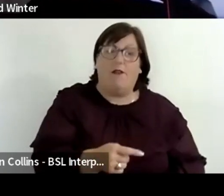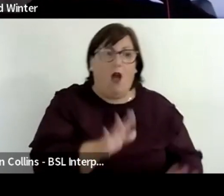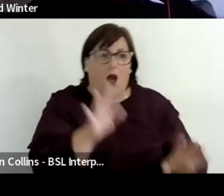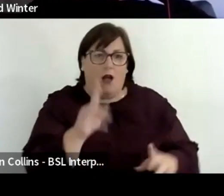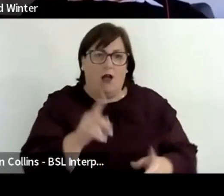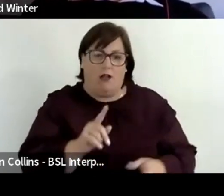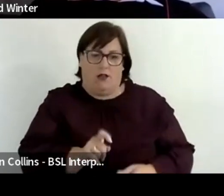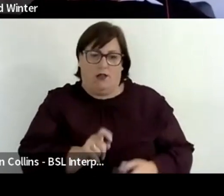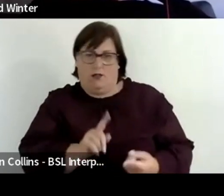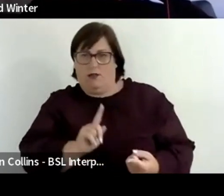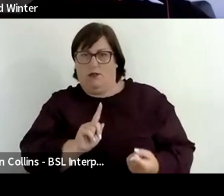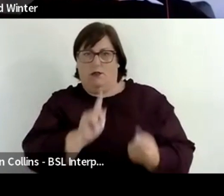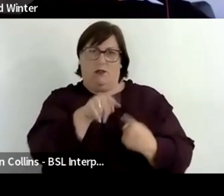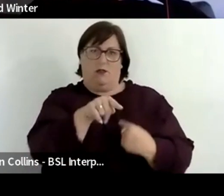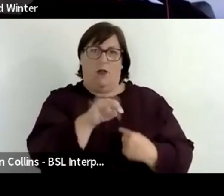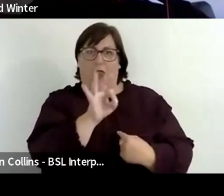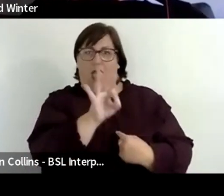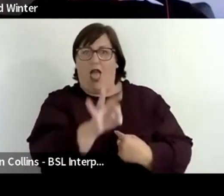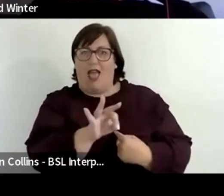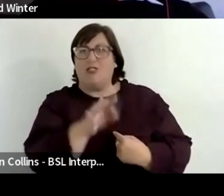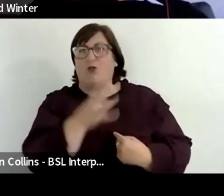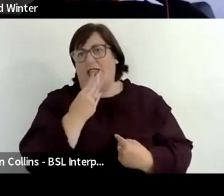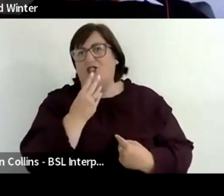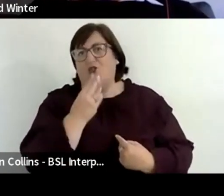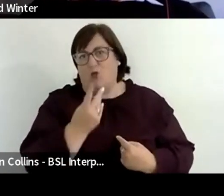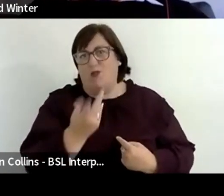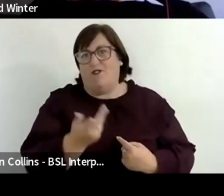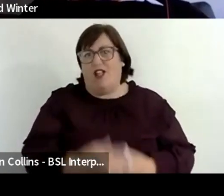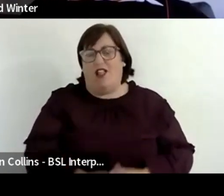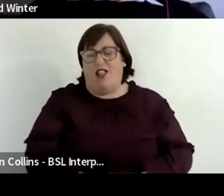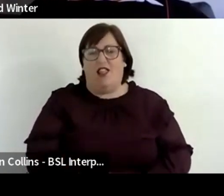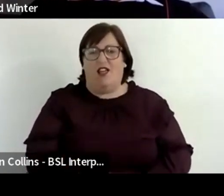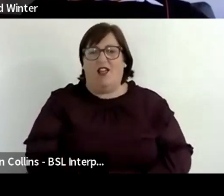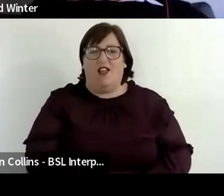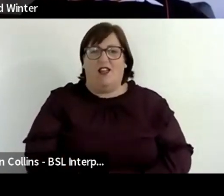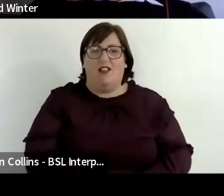That is a useful feature to know about. Thank you for that.